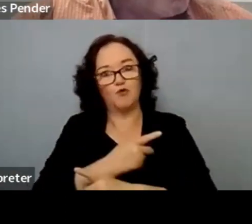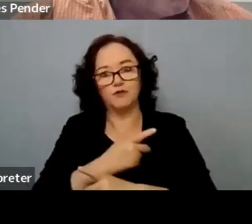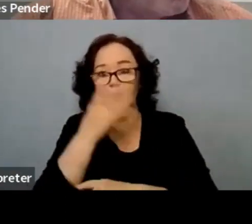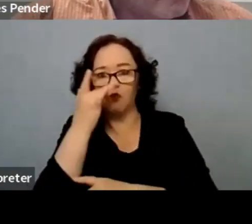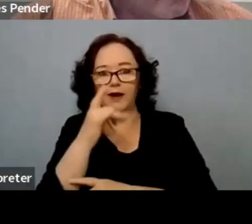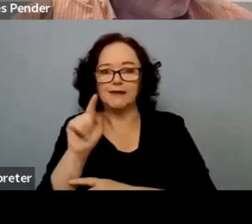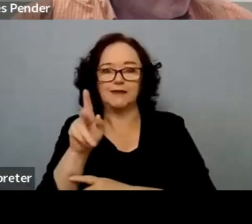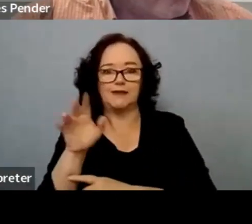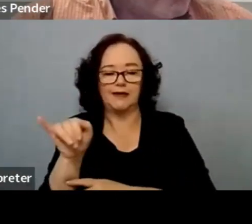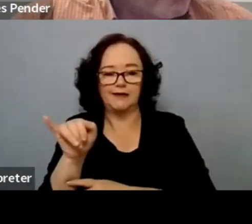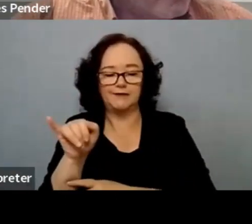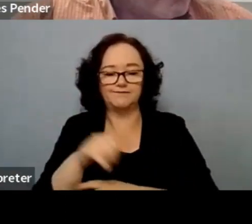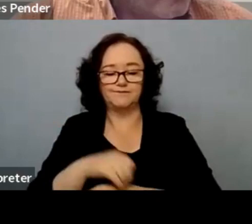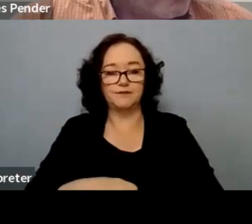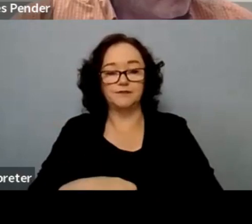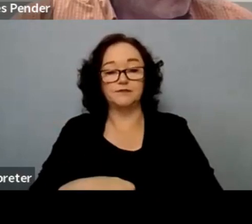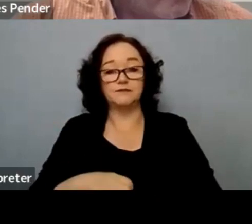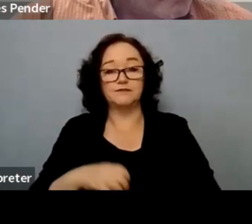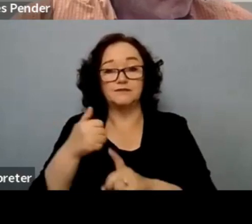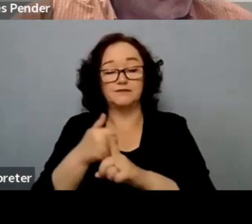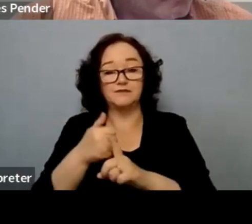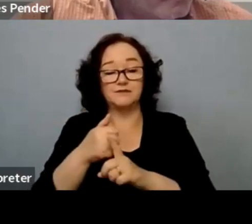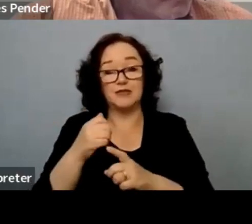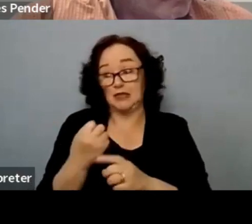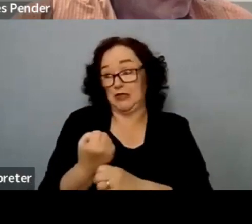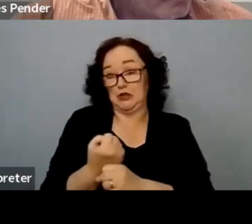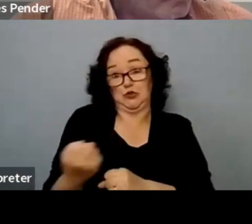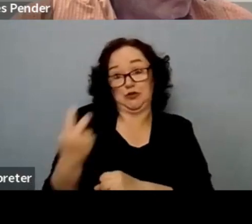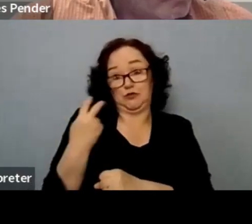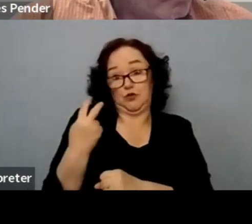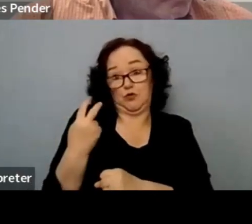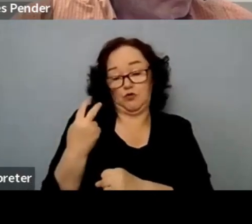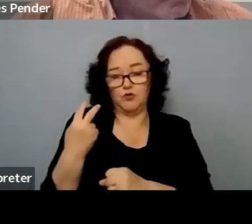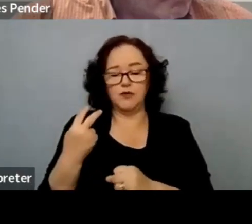was not as emotionally dysregulated, two years ago as he is now is that a common